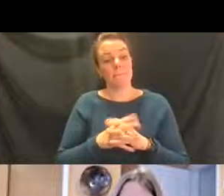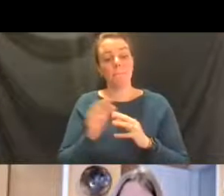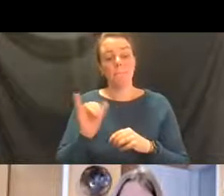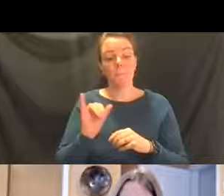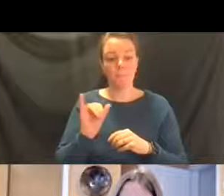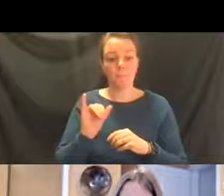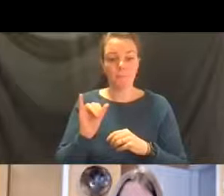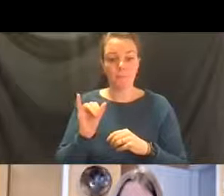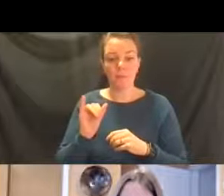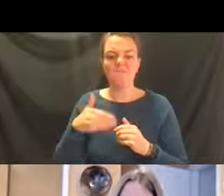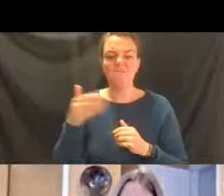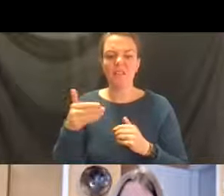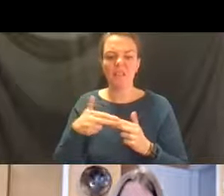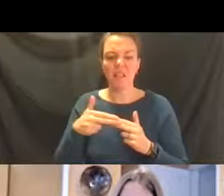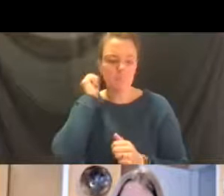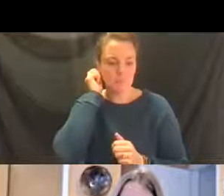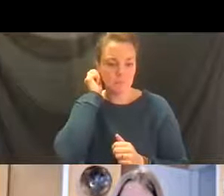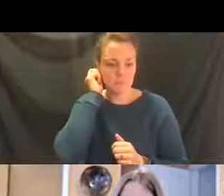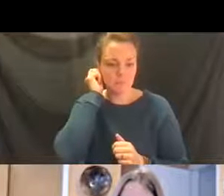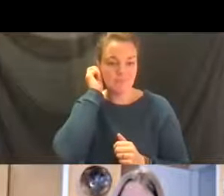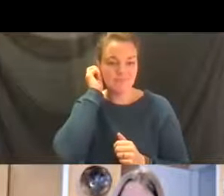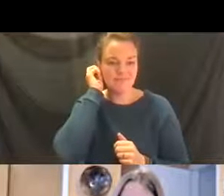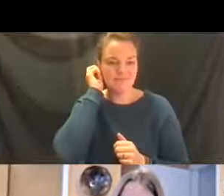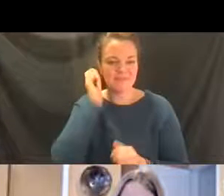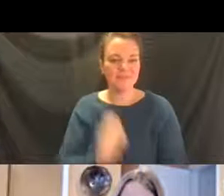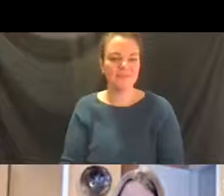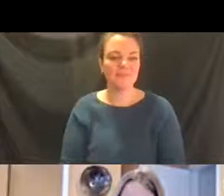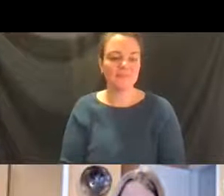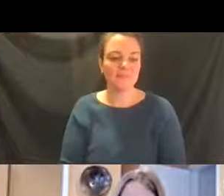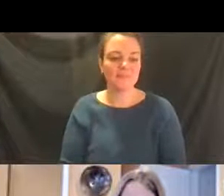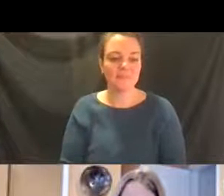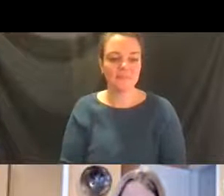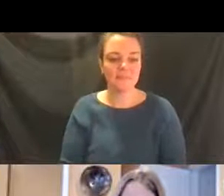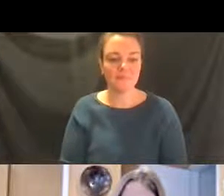Just go to the next slide because I want to talk about it. As we're going through these slides are